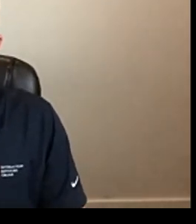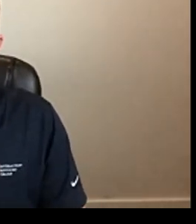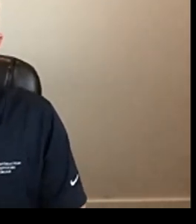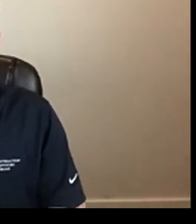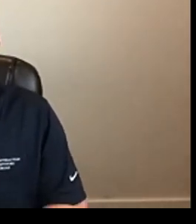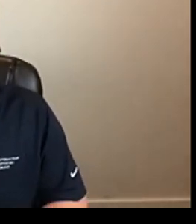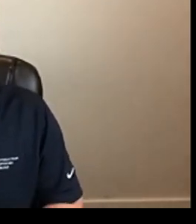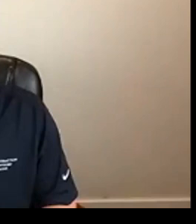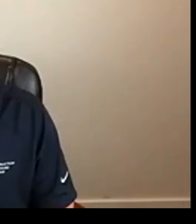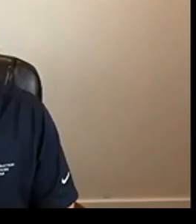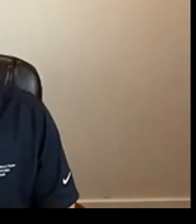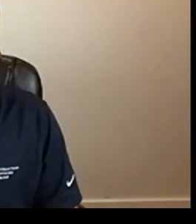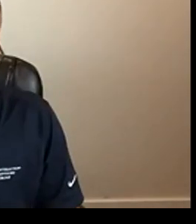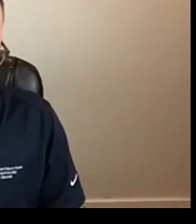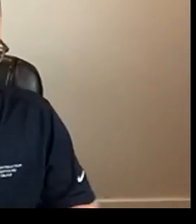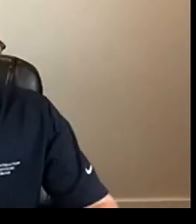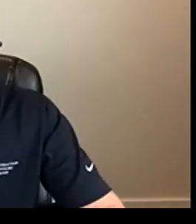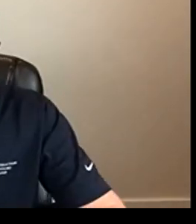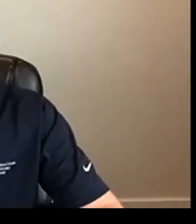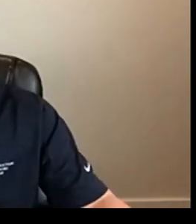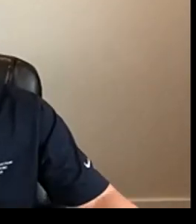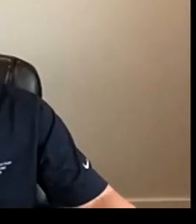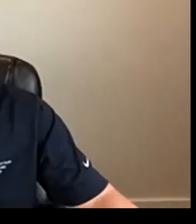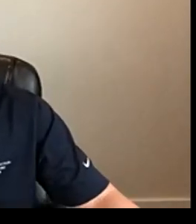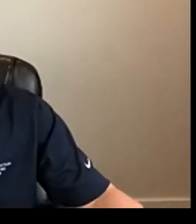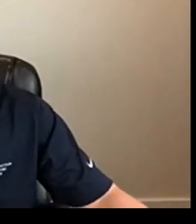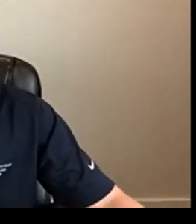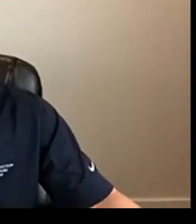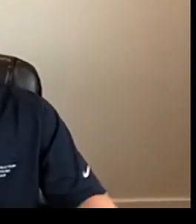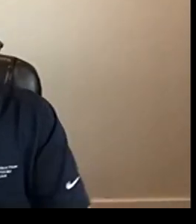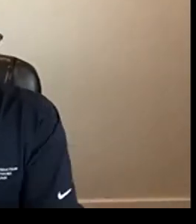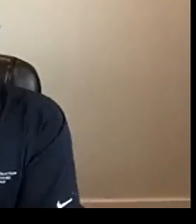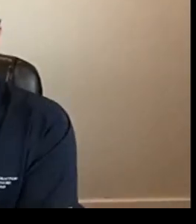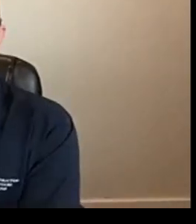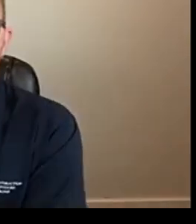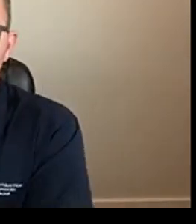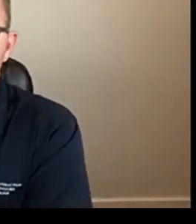enforcement in other first responders on safe gender interactions with people with autism